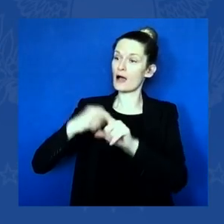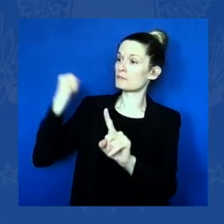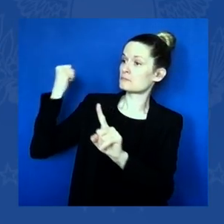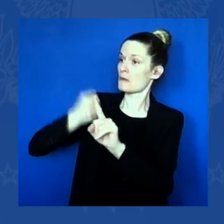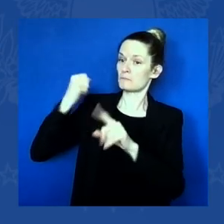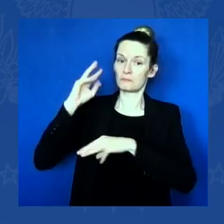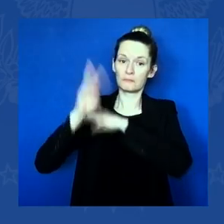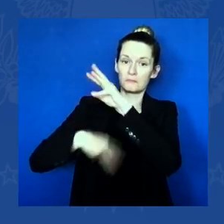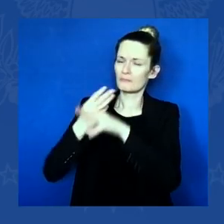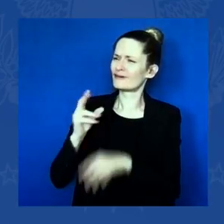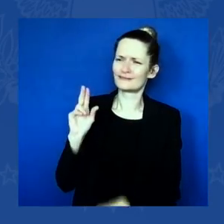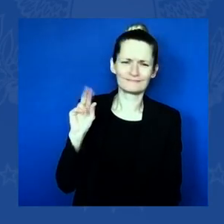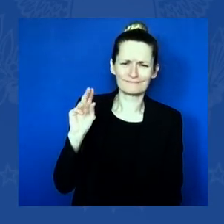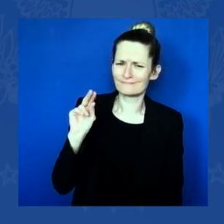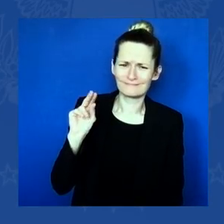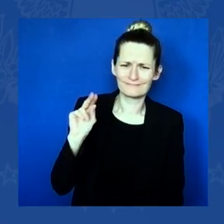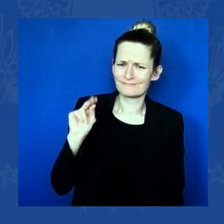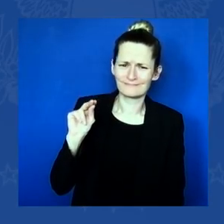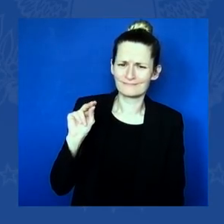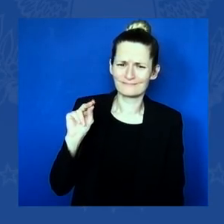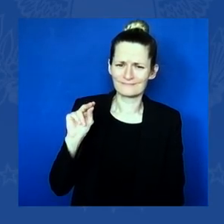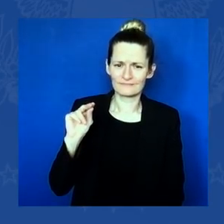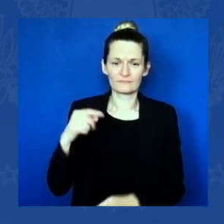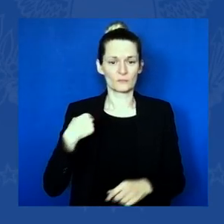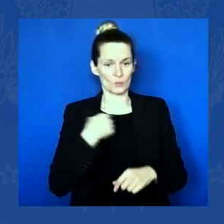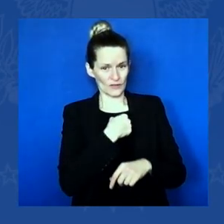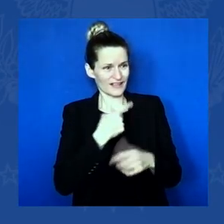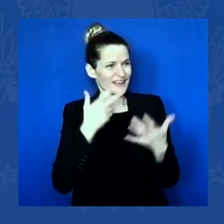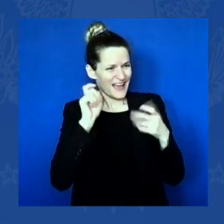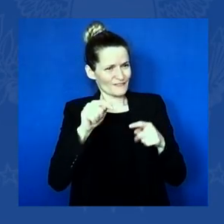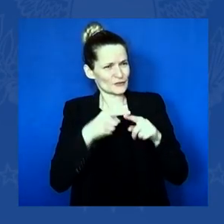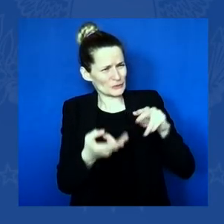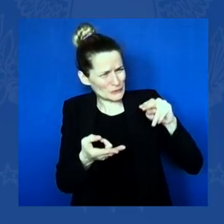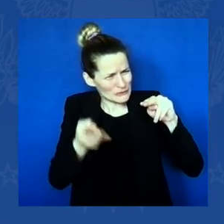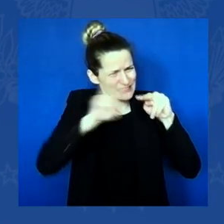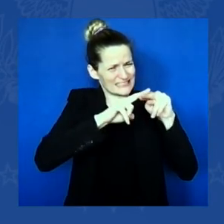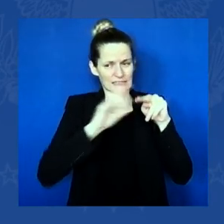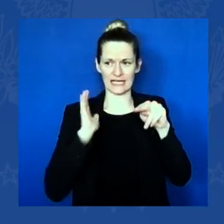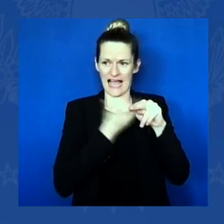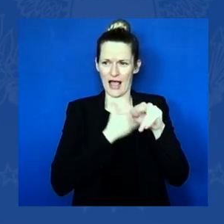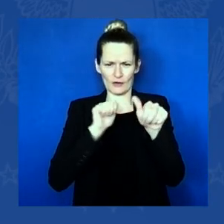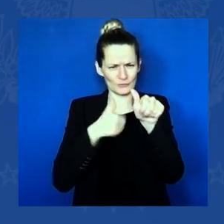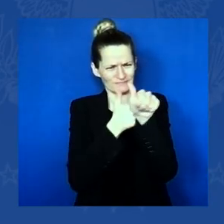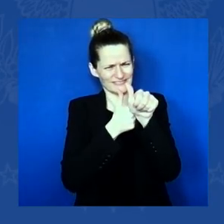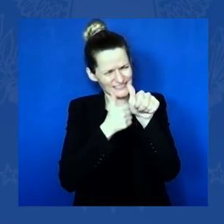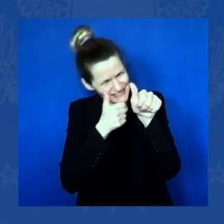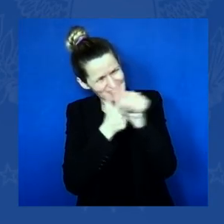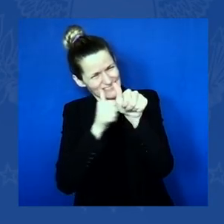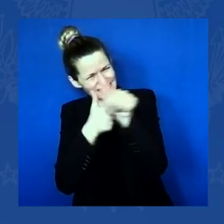in the face of climate change, natural disasters, and even planned attacks.